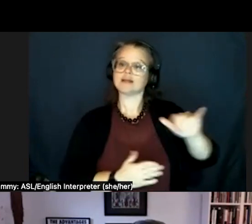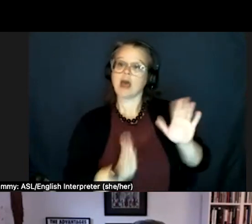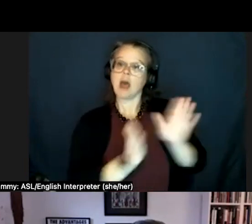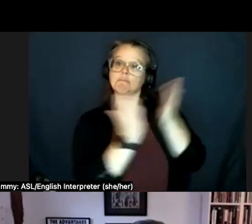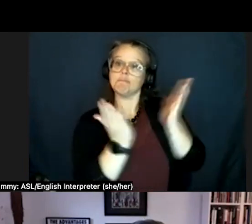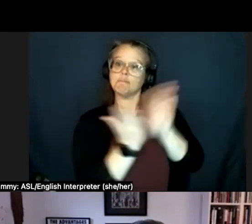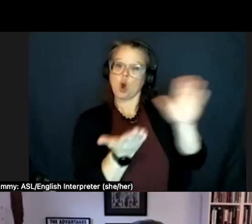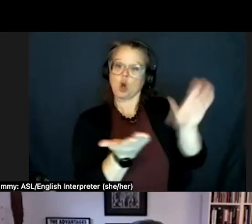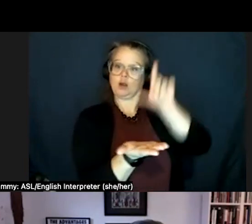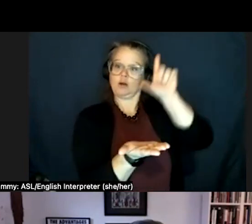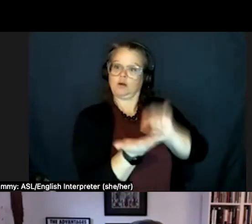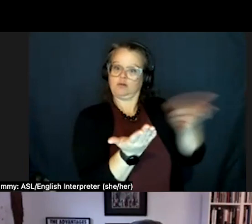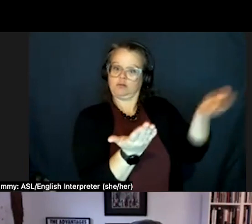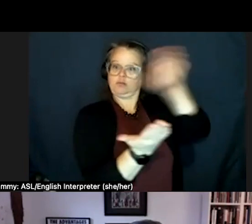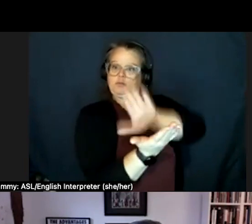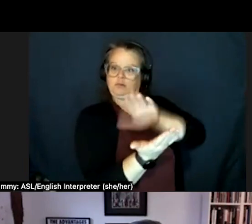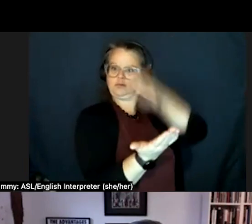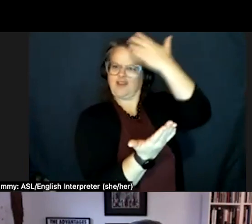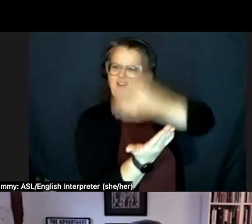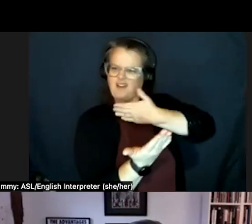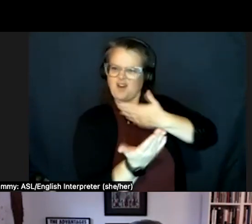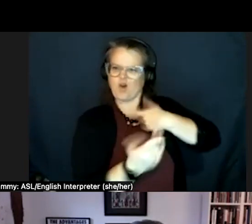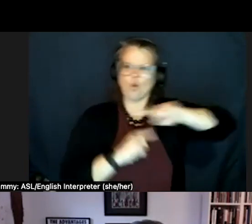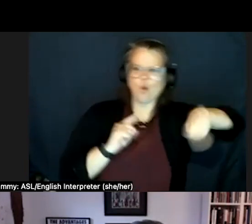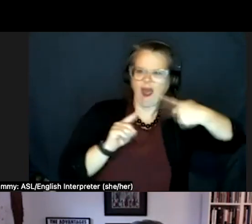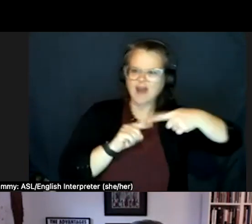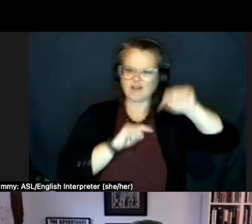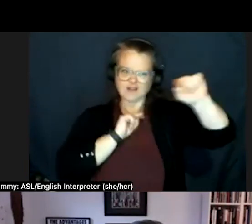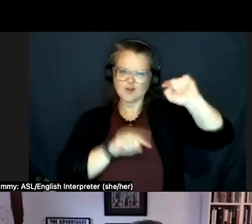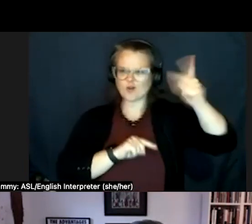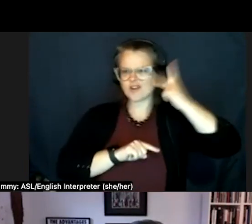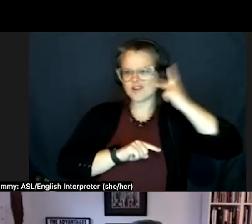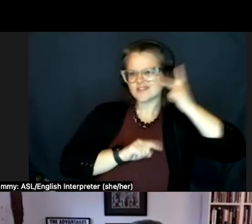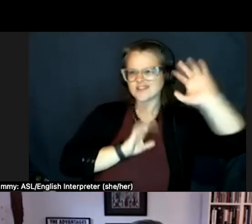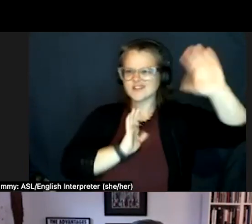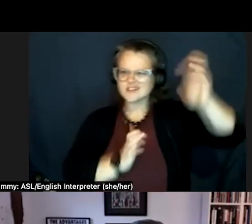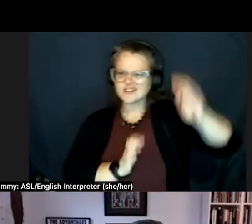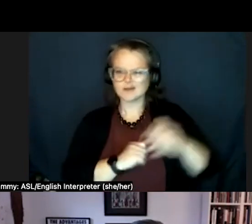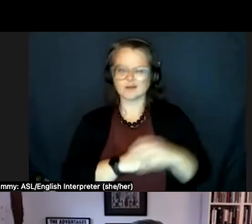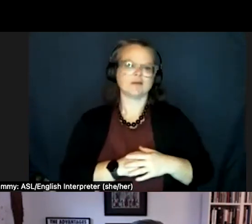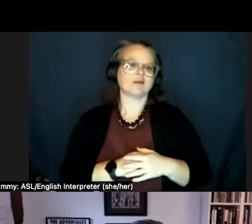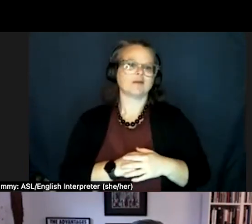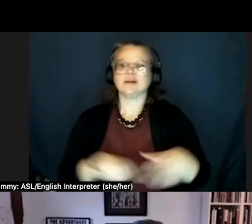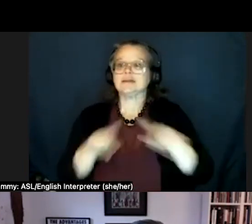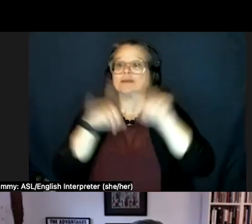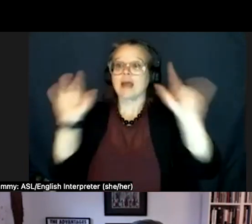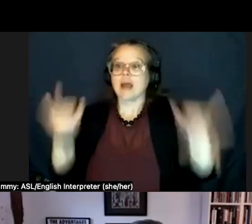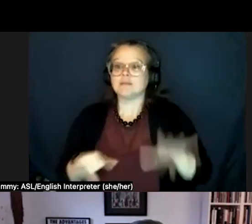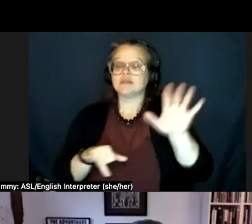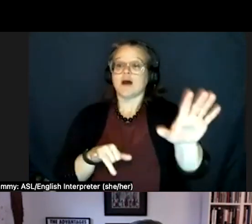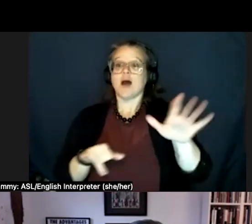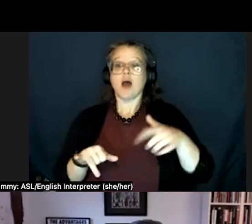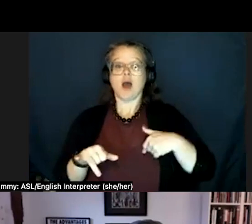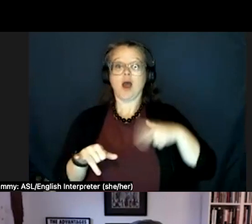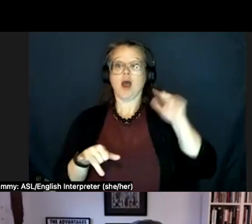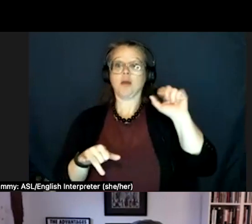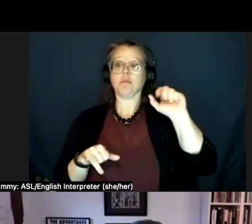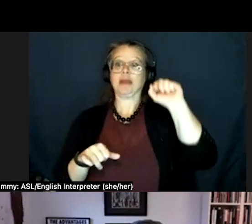We also keep track of a whole bunch of marketing and publicity things in there. And it lets us make